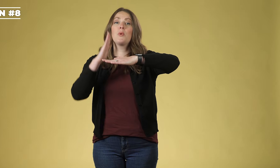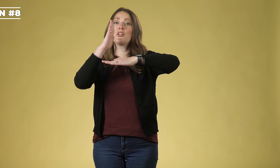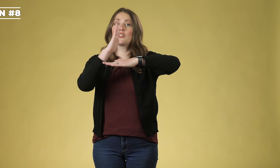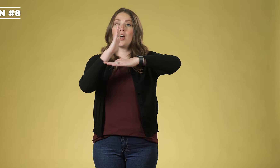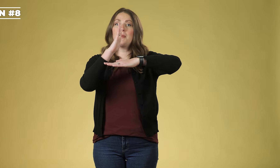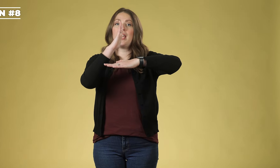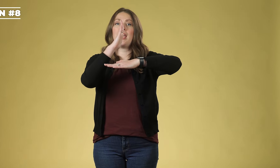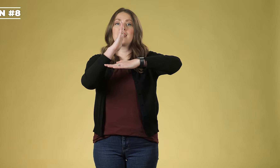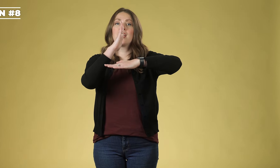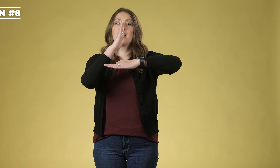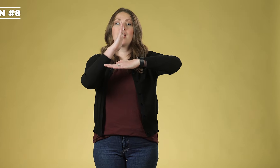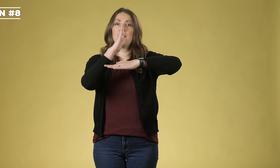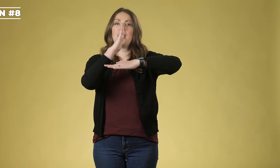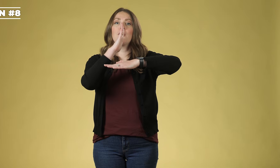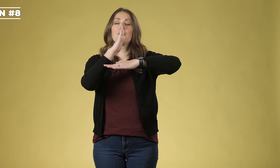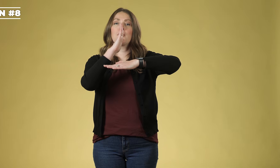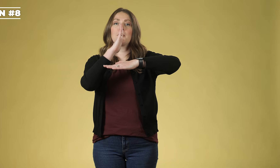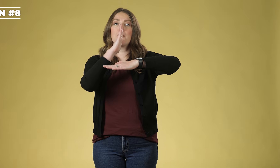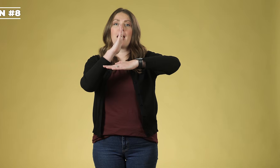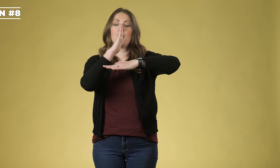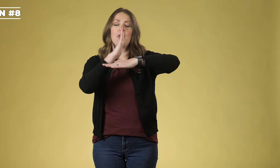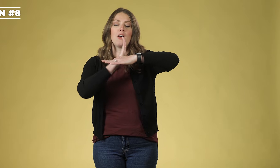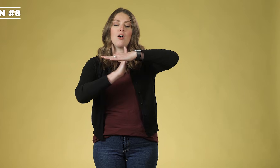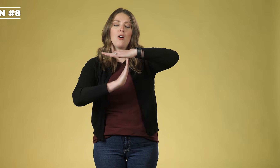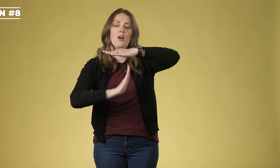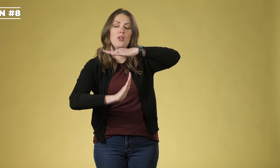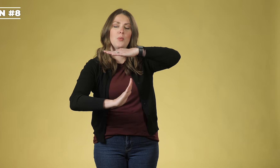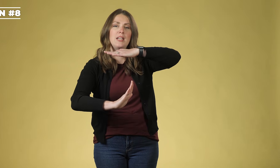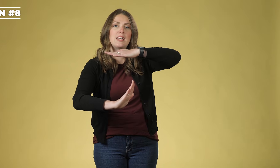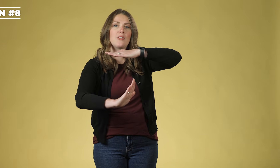with your dominant hand coming from your mouth all the way down